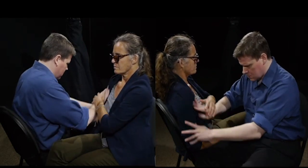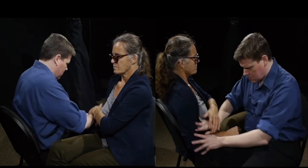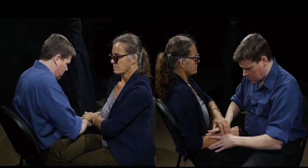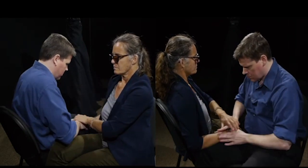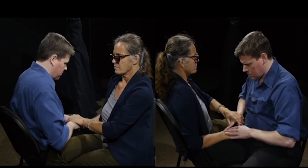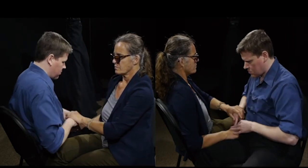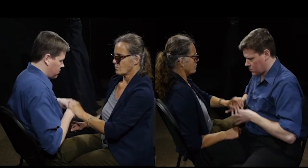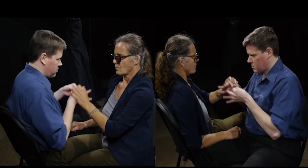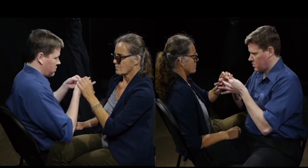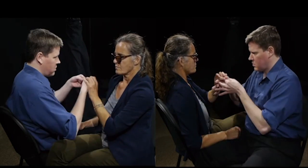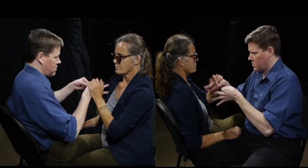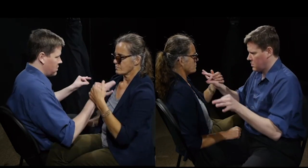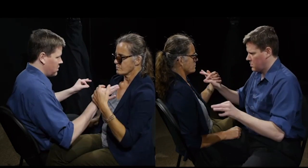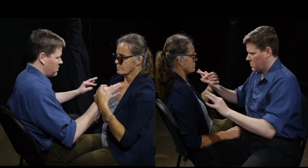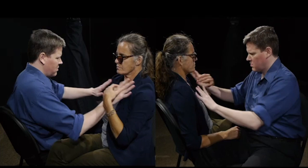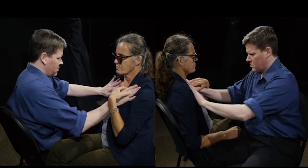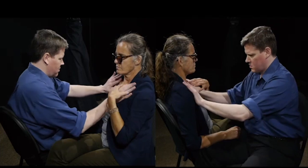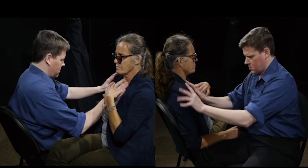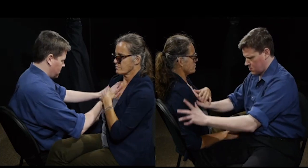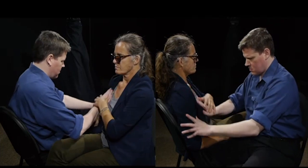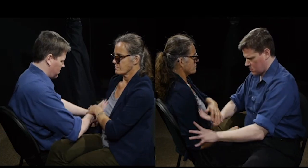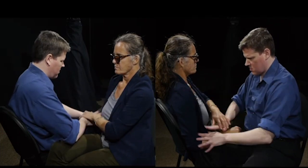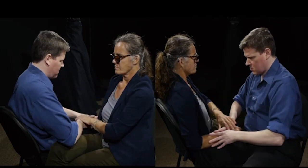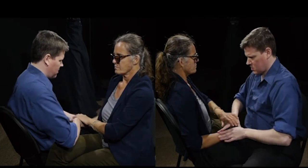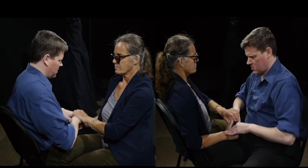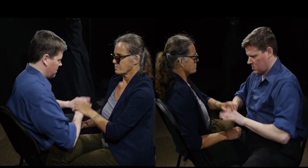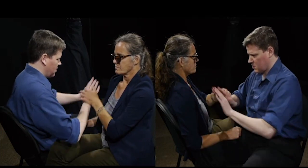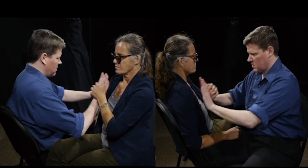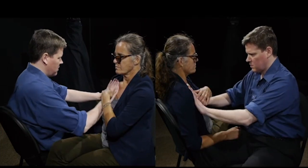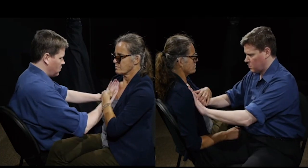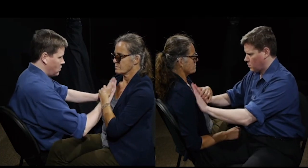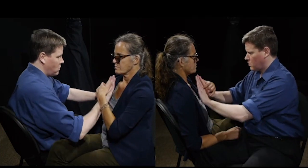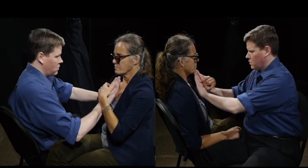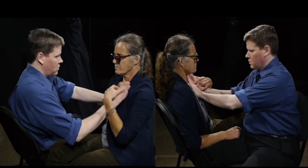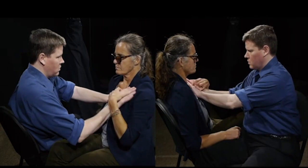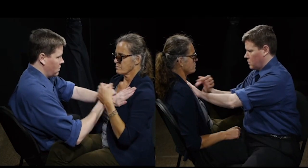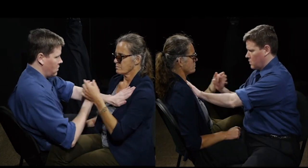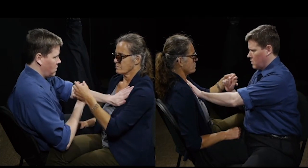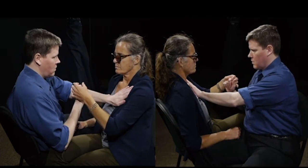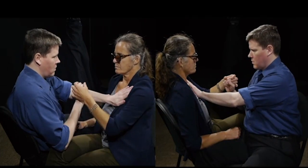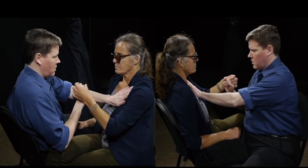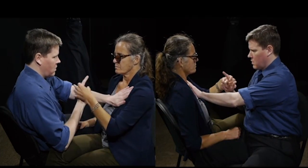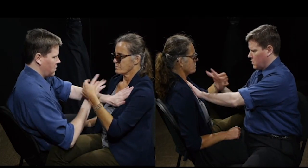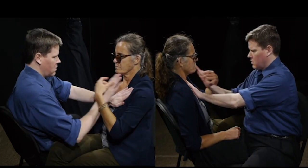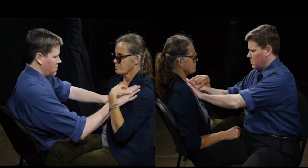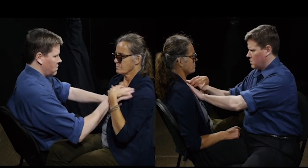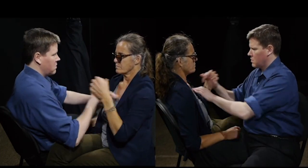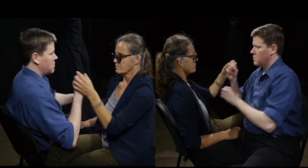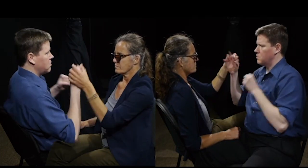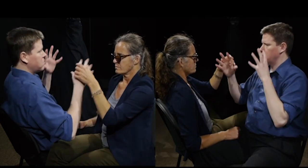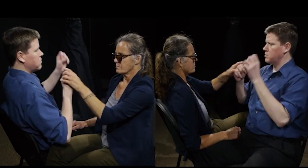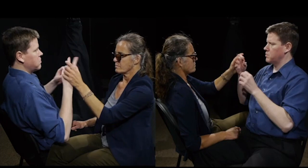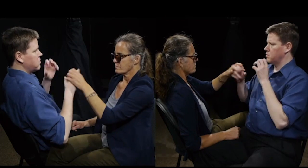of protactile language. We feel language; this is a profound difference.